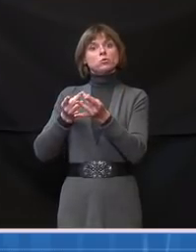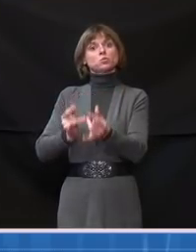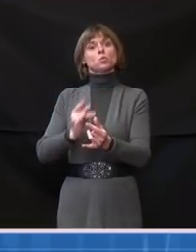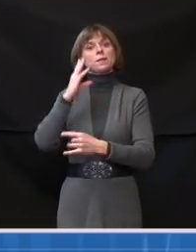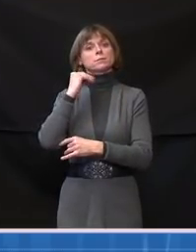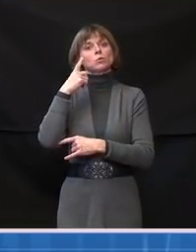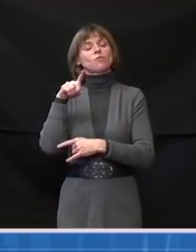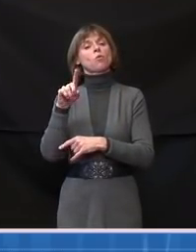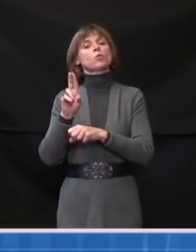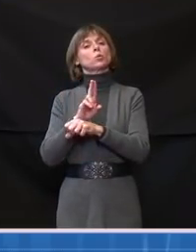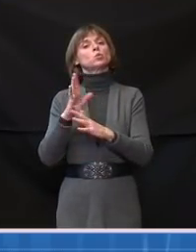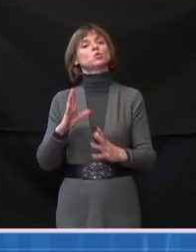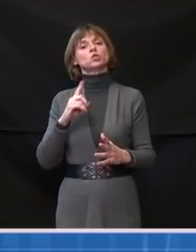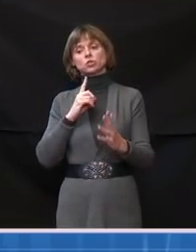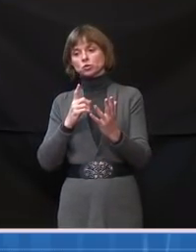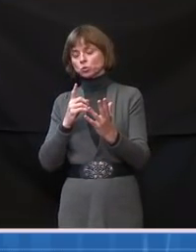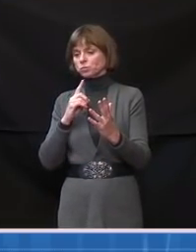and get appointments in an efficient way.